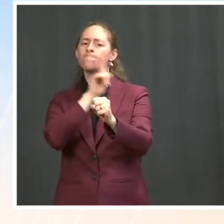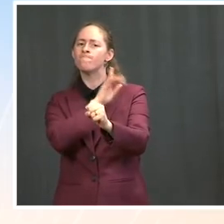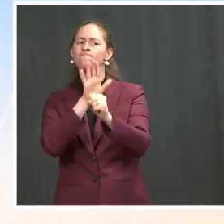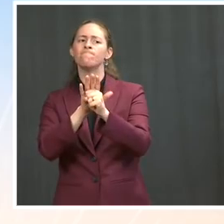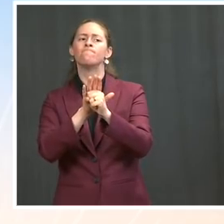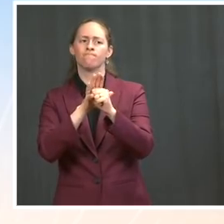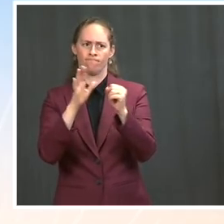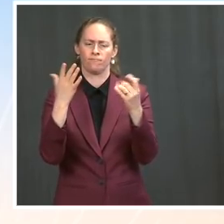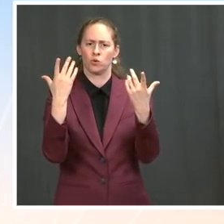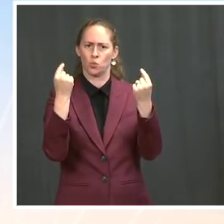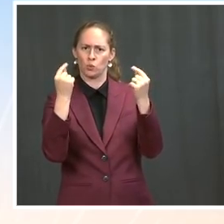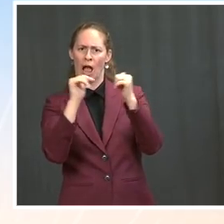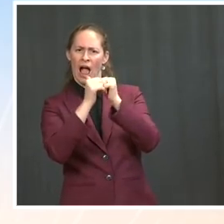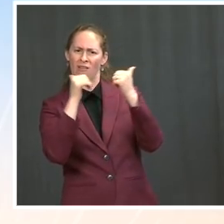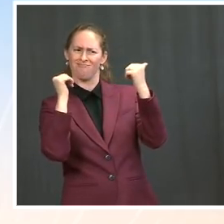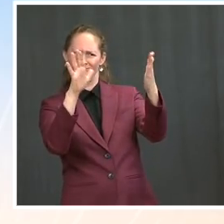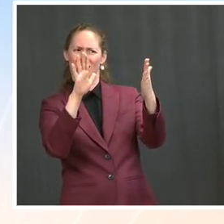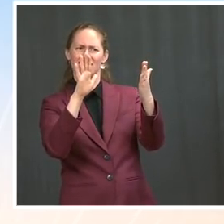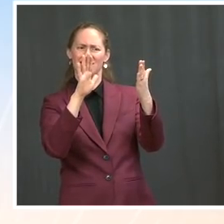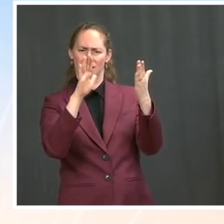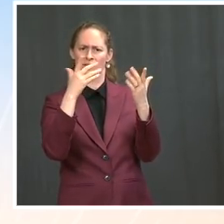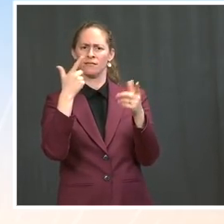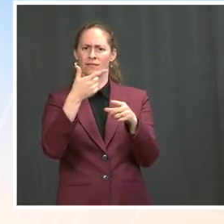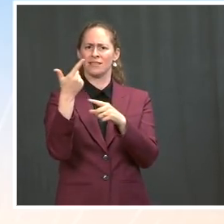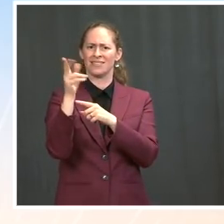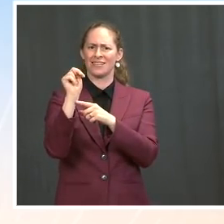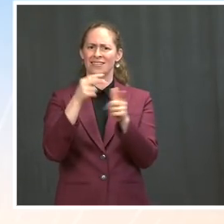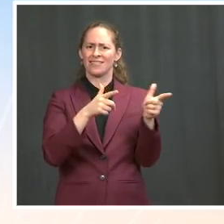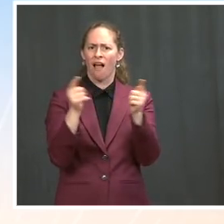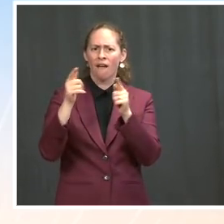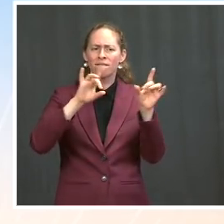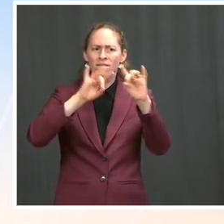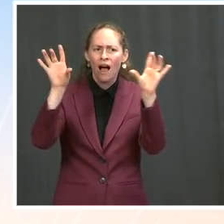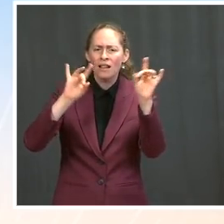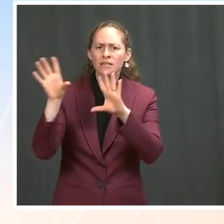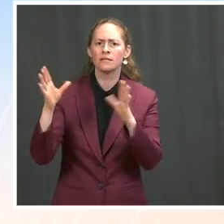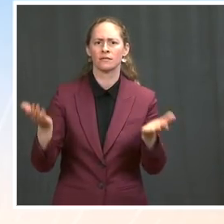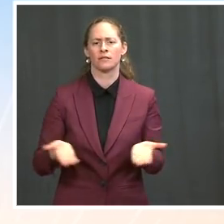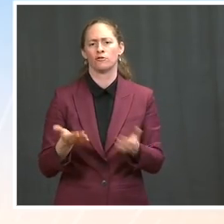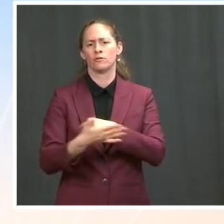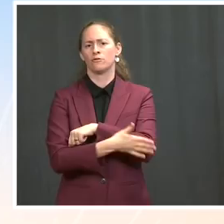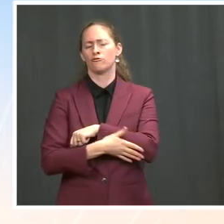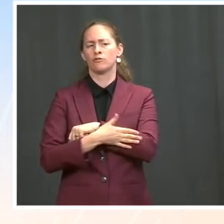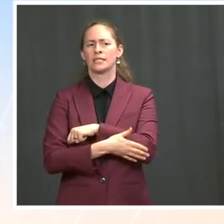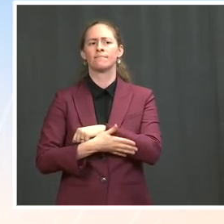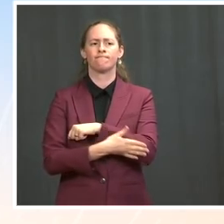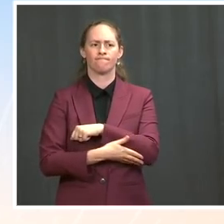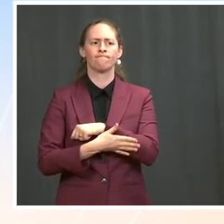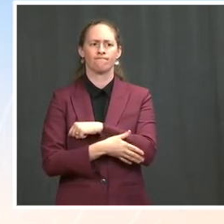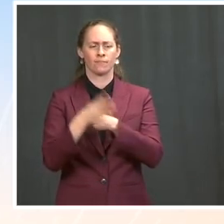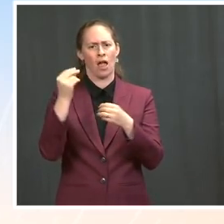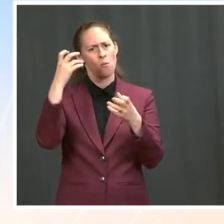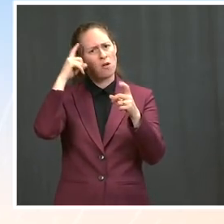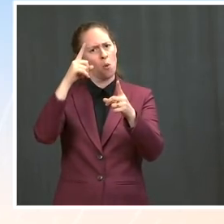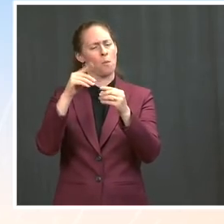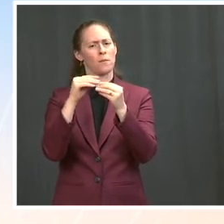and gun safety in the country. And, certainly, a long time has passed since the Crime Bill in '94.